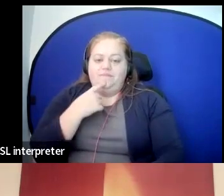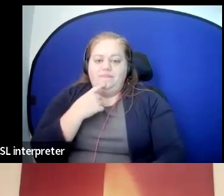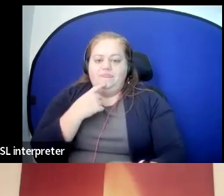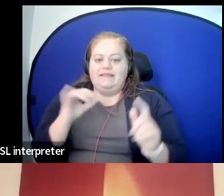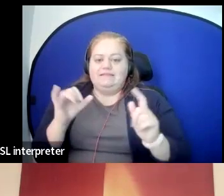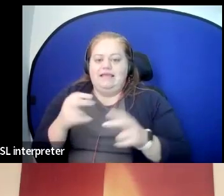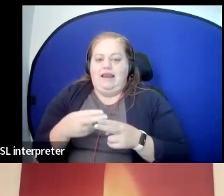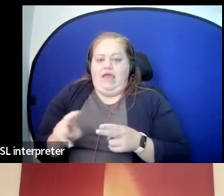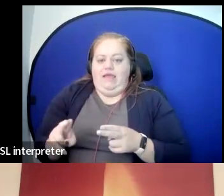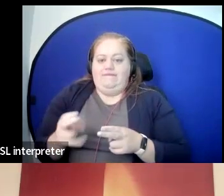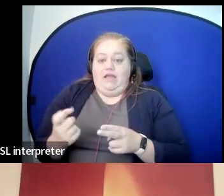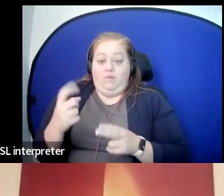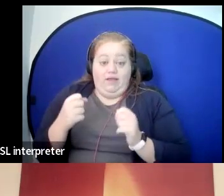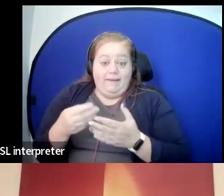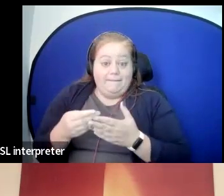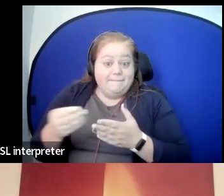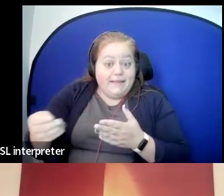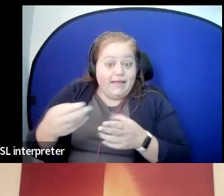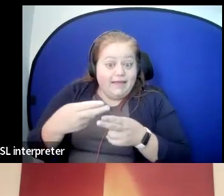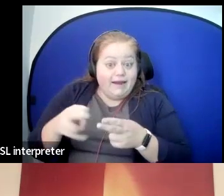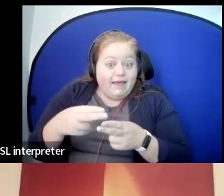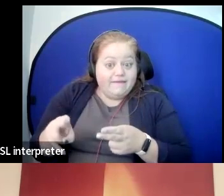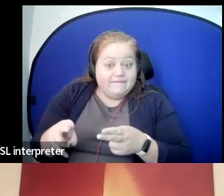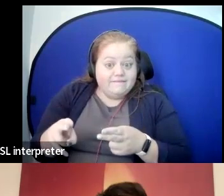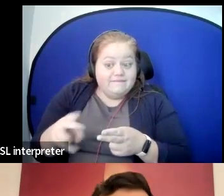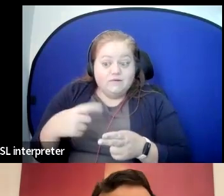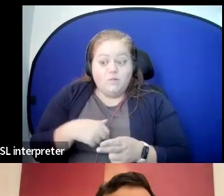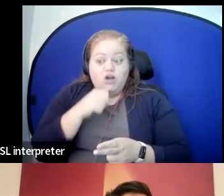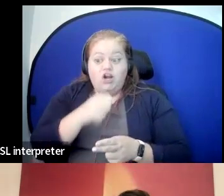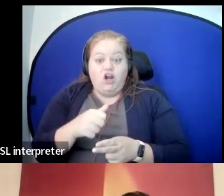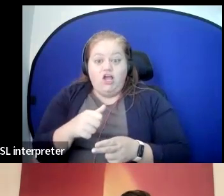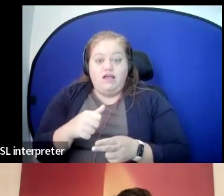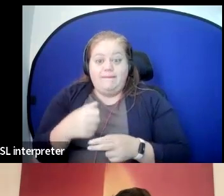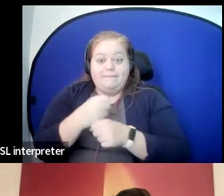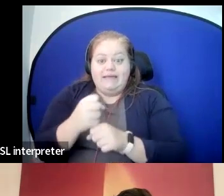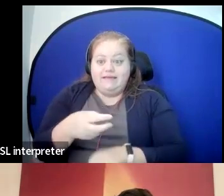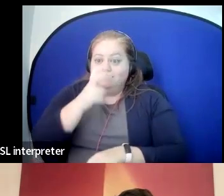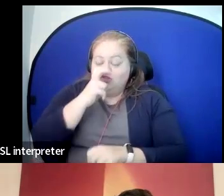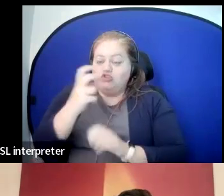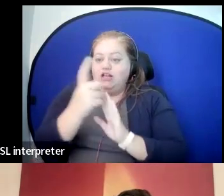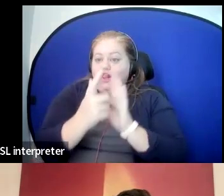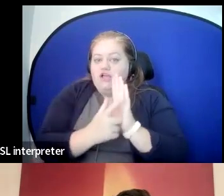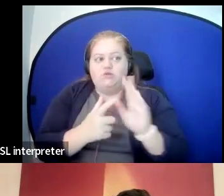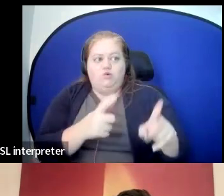Anyone can buy a knife. We are not legislating who can buy a knife or not.